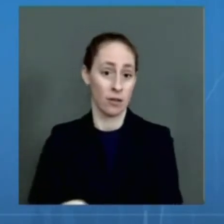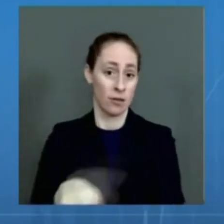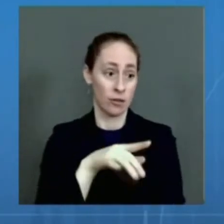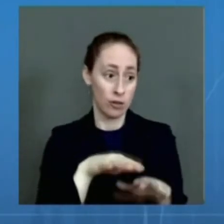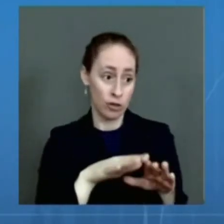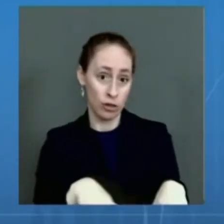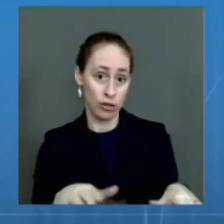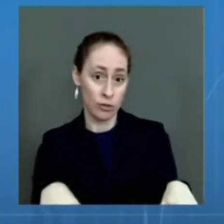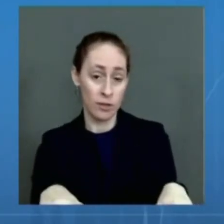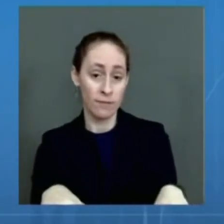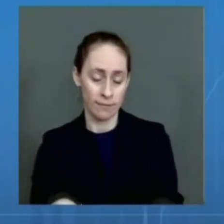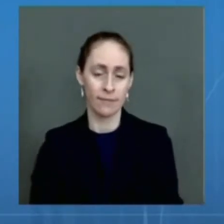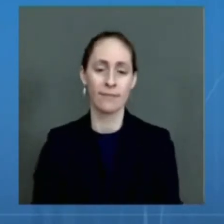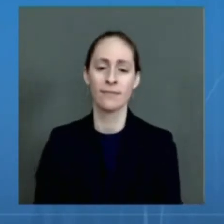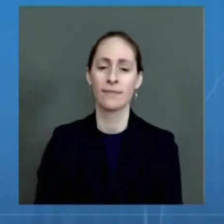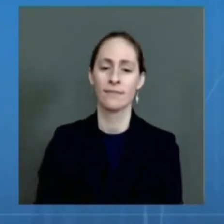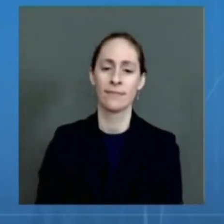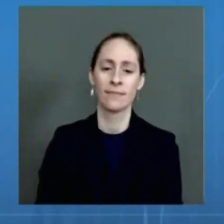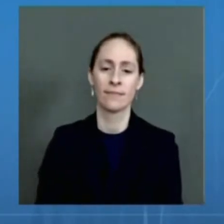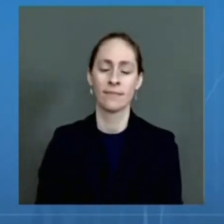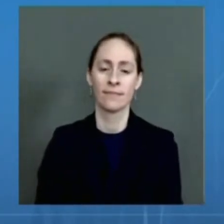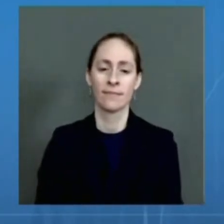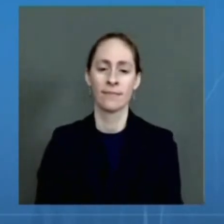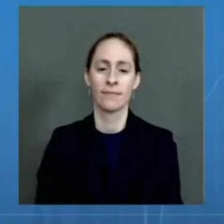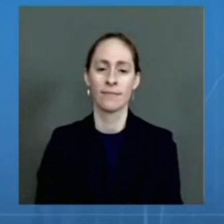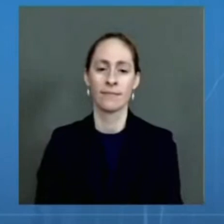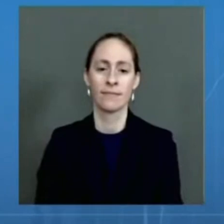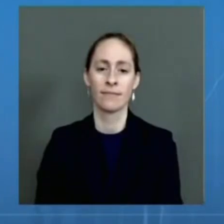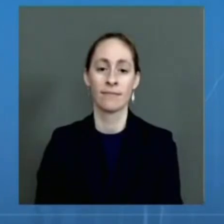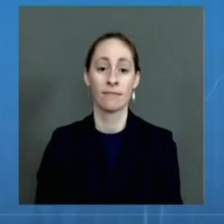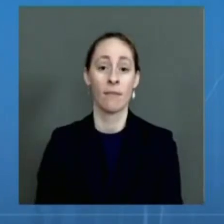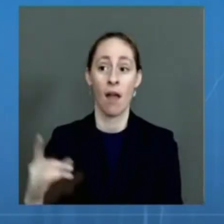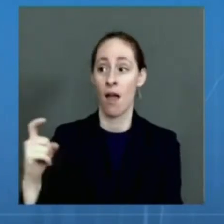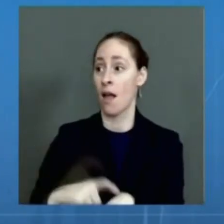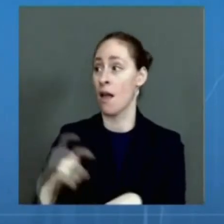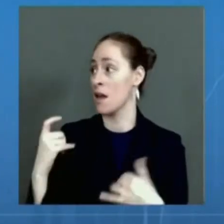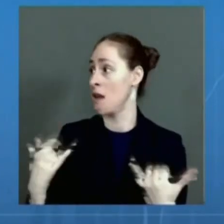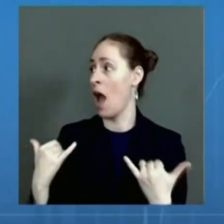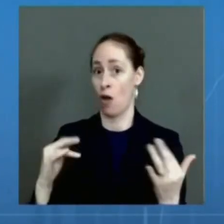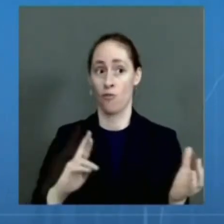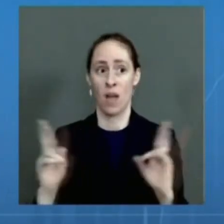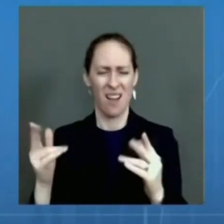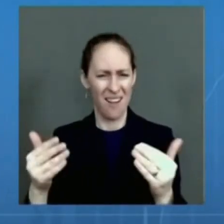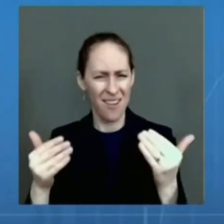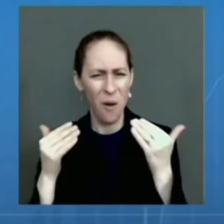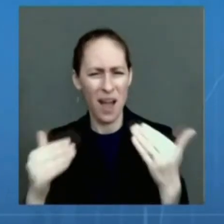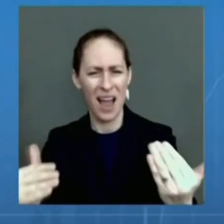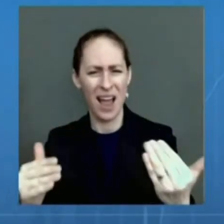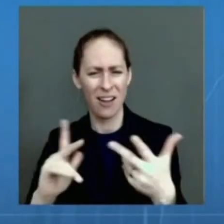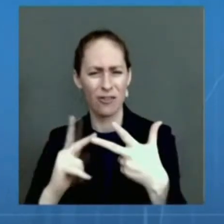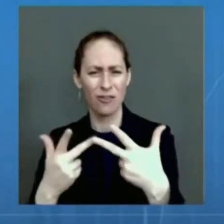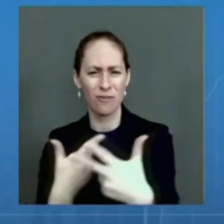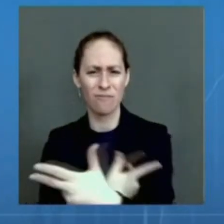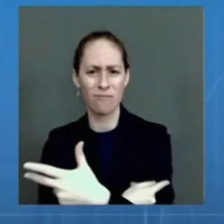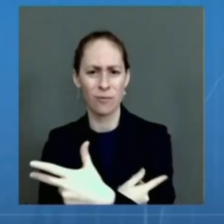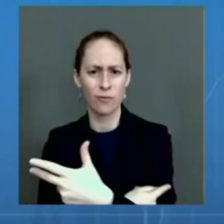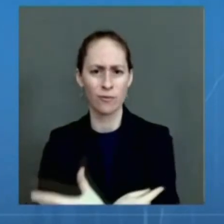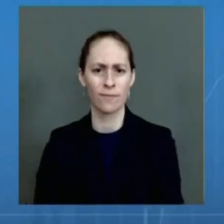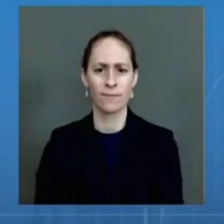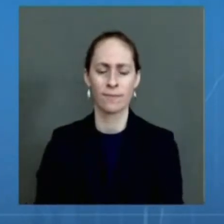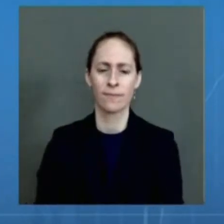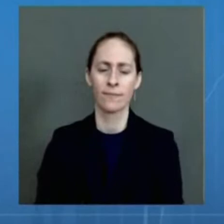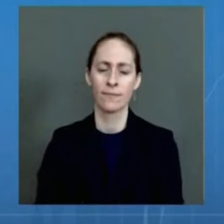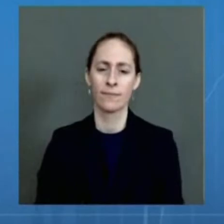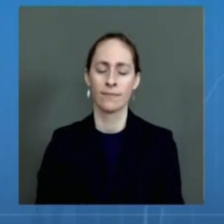AND GET A BOOSTER SHOT WHEN YOU